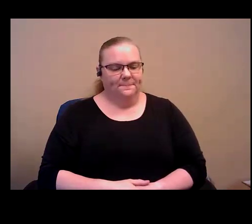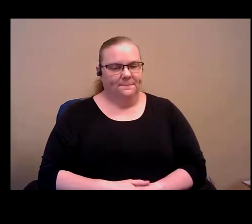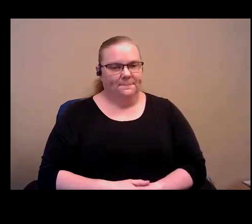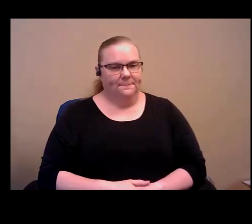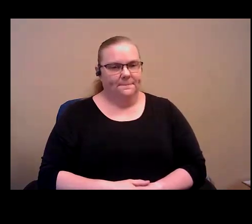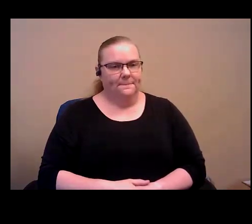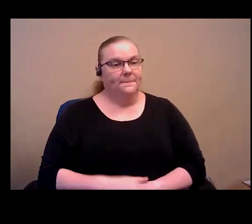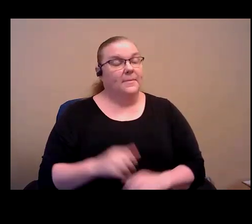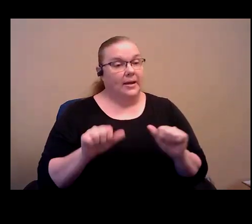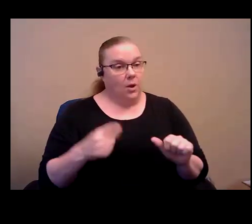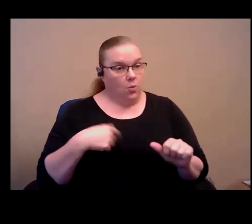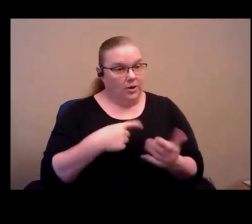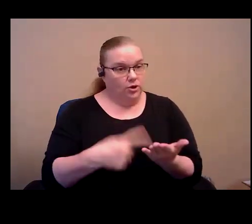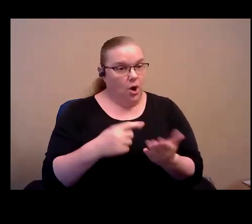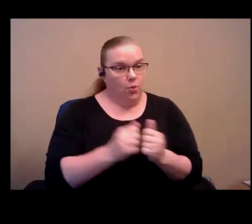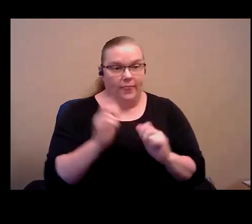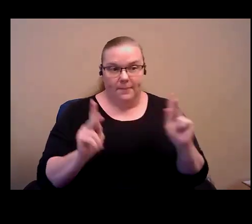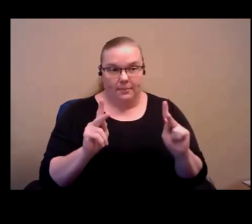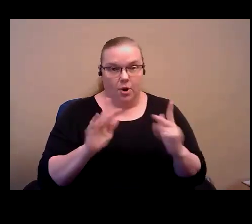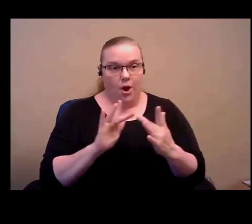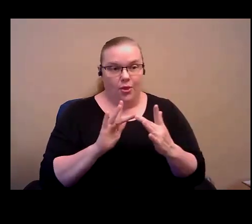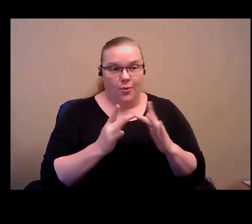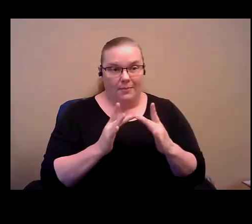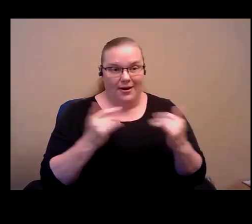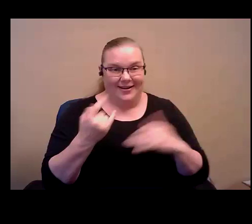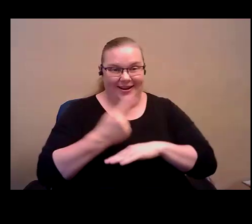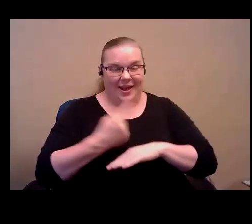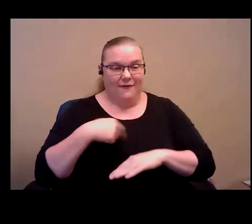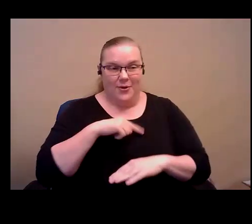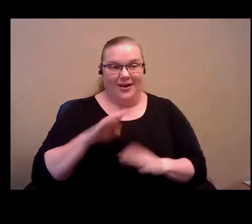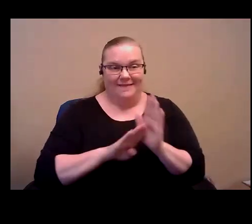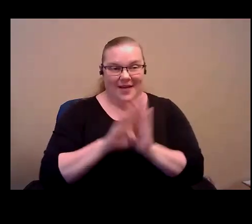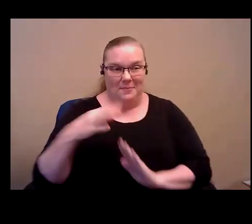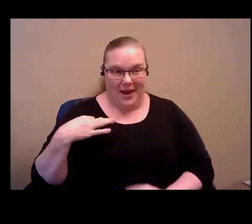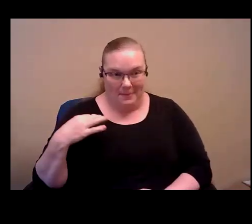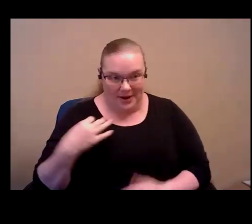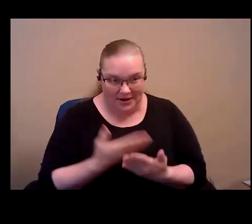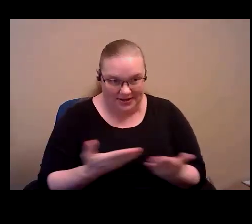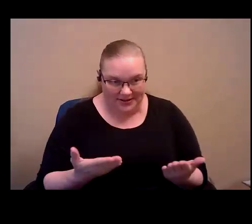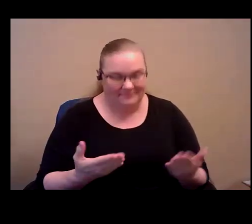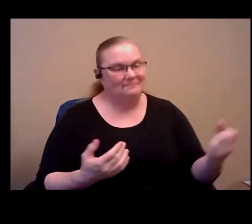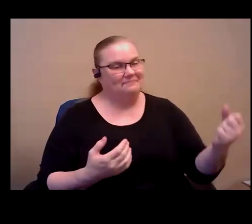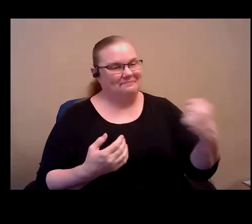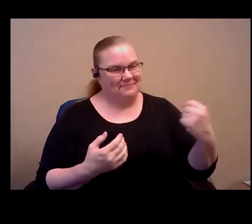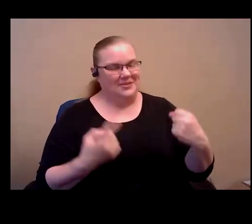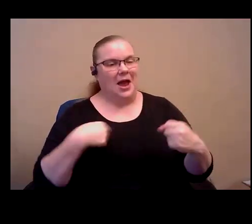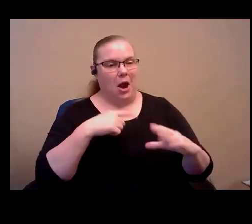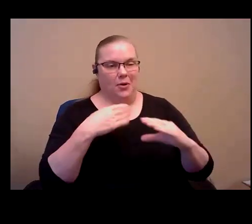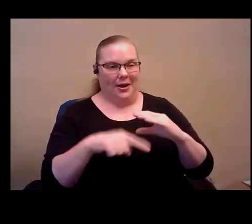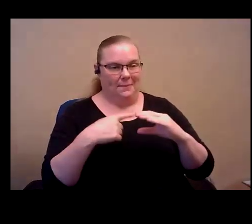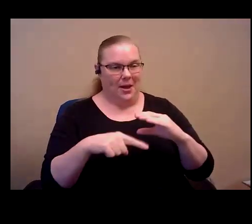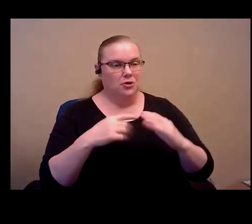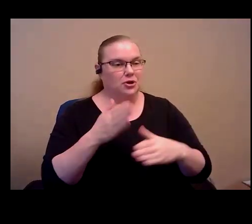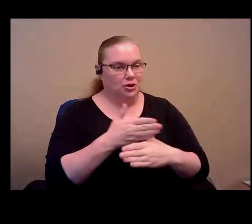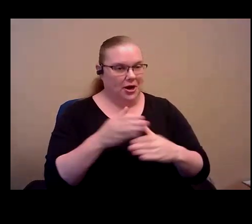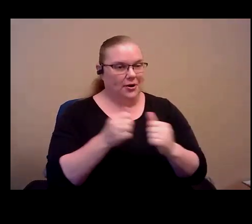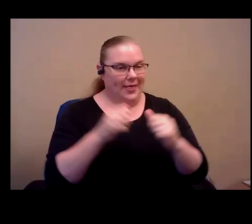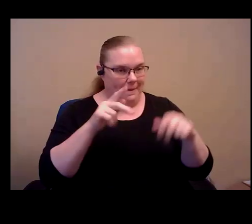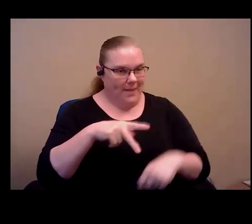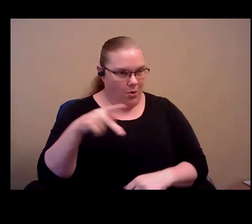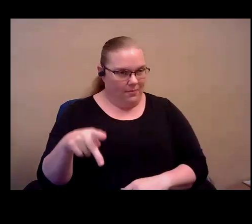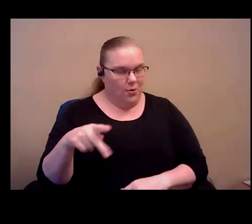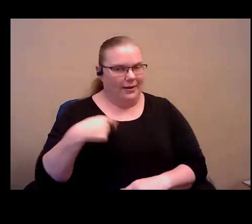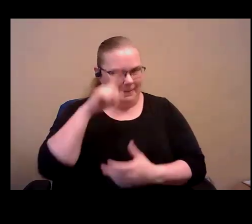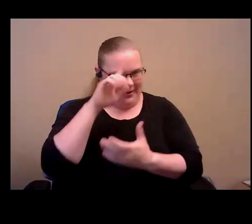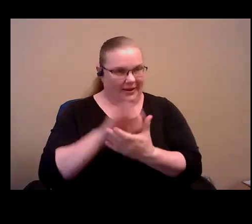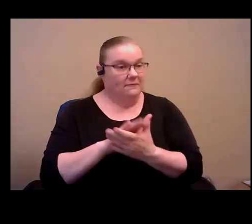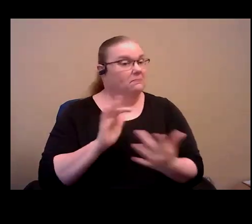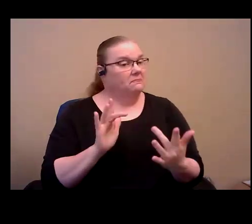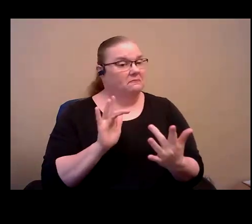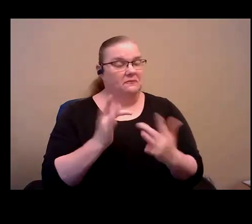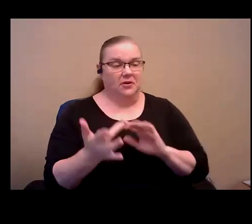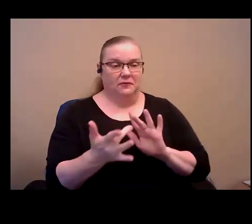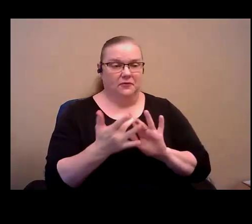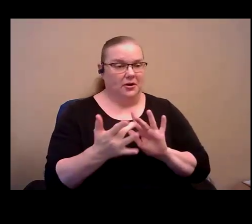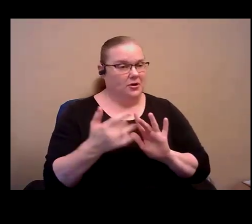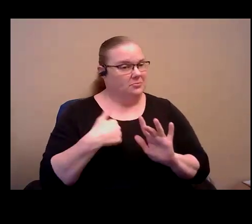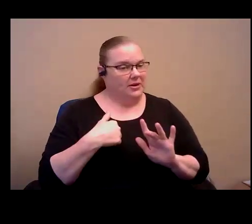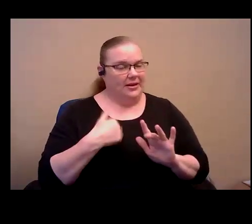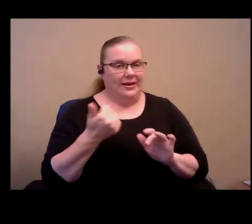Can we talk to all the people who are on this webinar today as we develop an application? Yeah, our emails are shared in this PowerPoint, I believe. And please feel free to reach out to me for any questions about the intensive